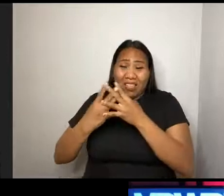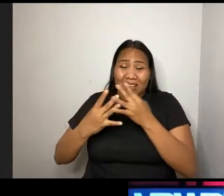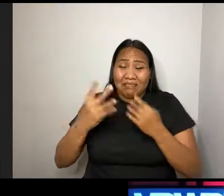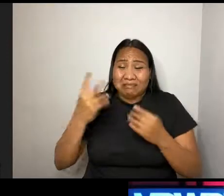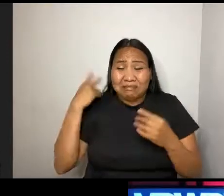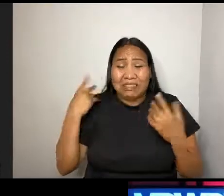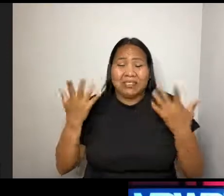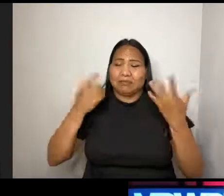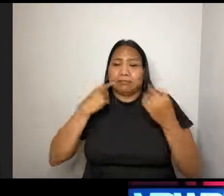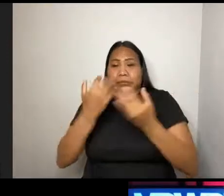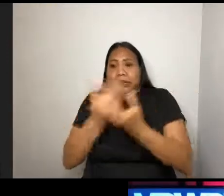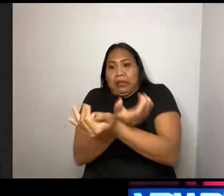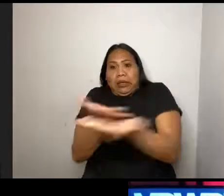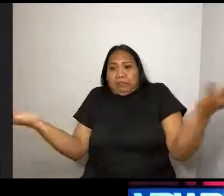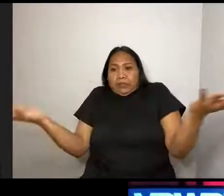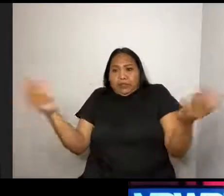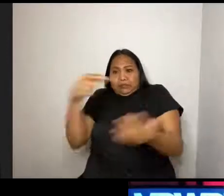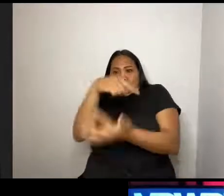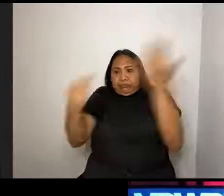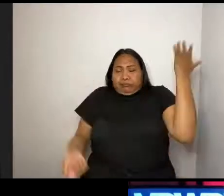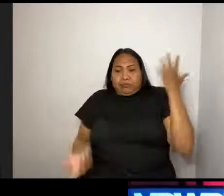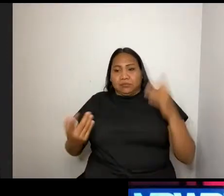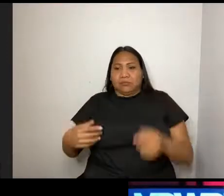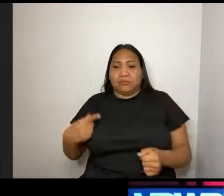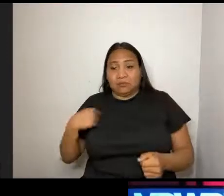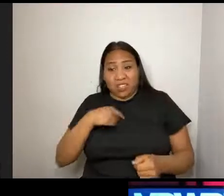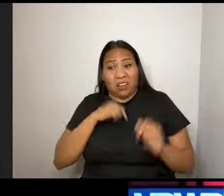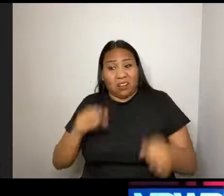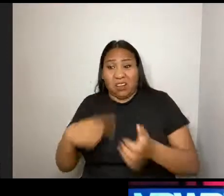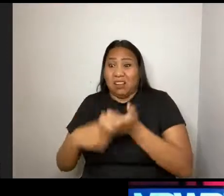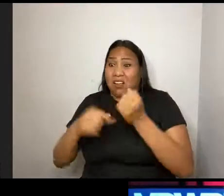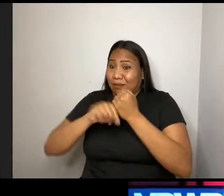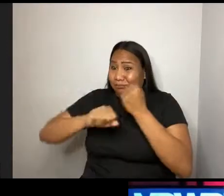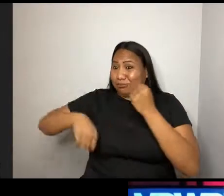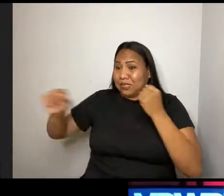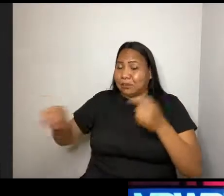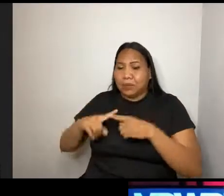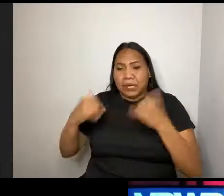I know. We are out of time. Where can people learn more about your work?